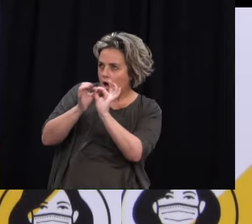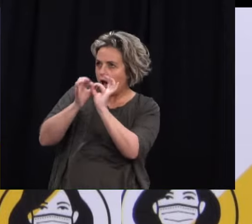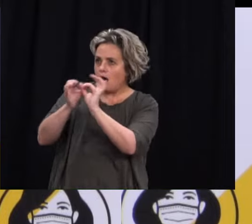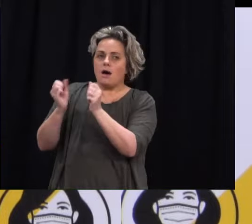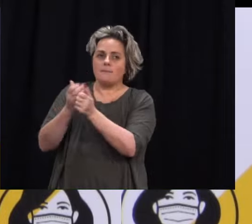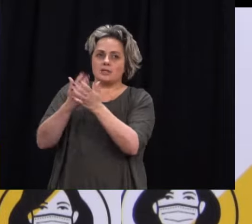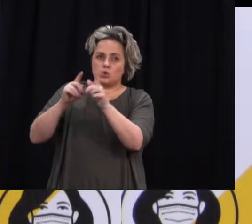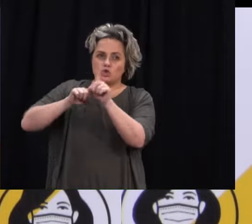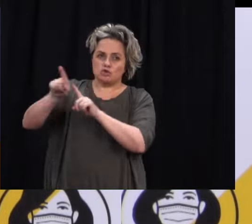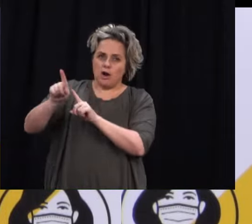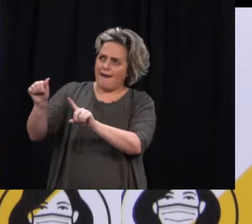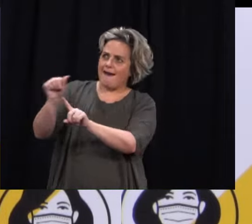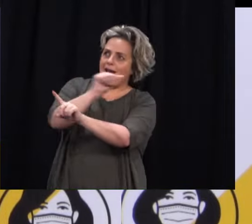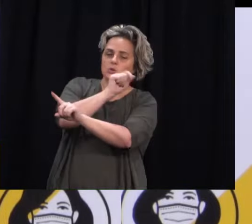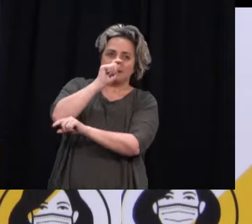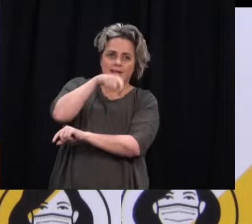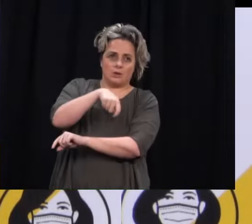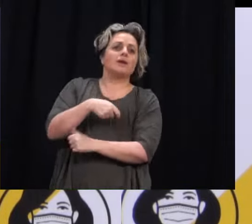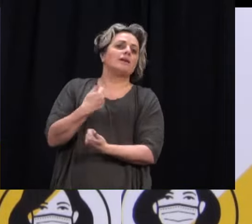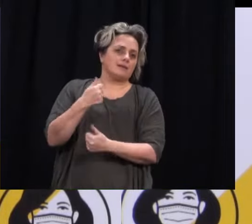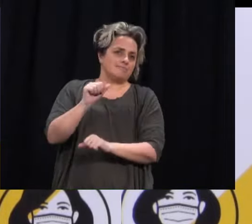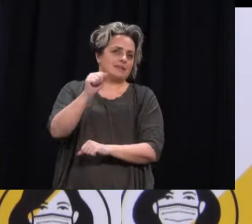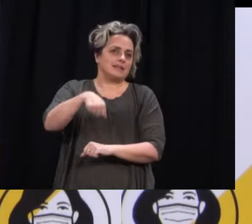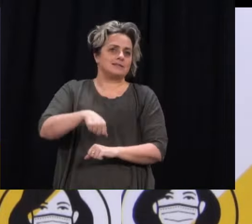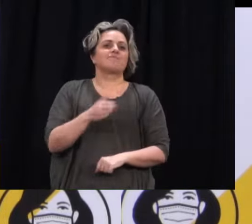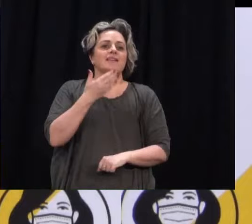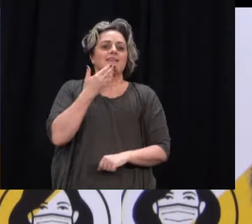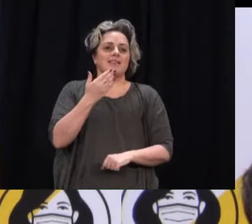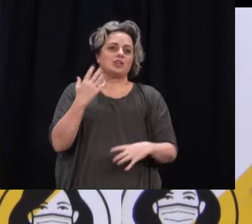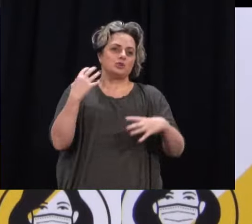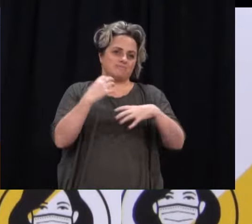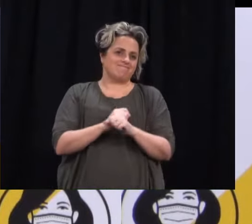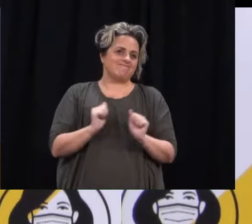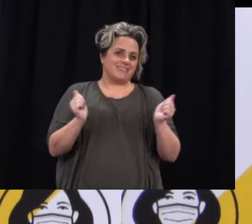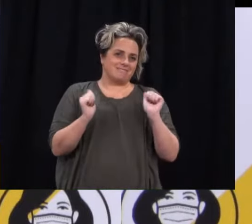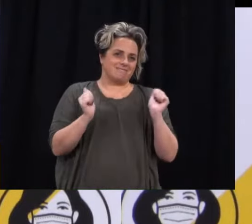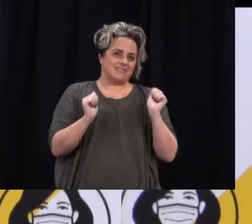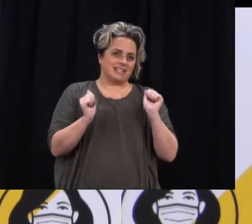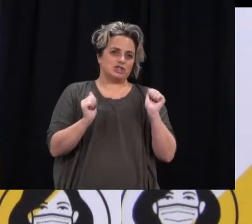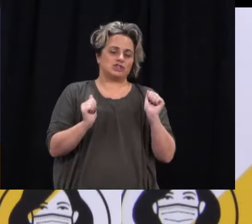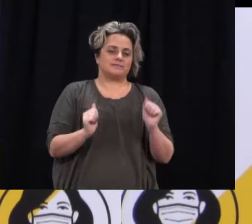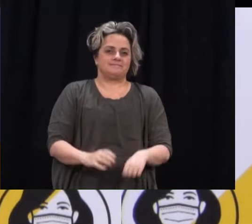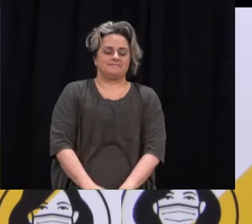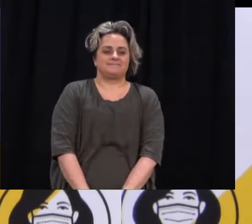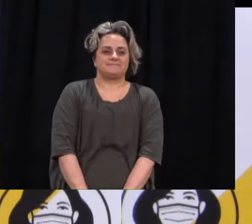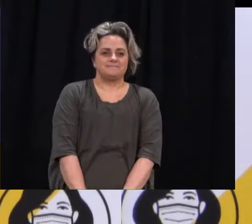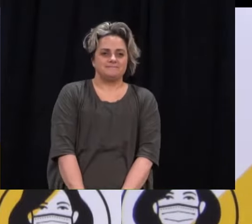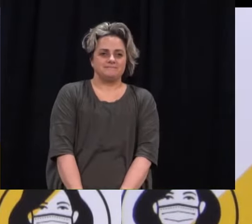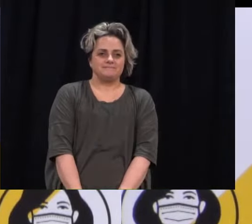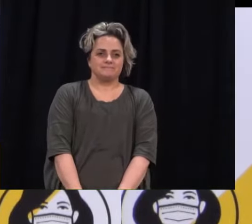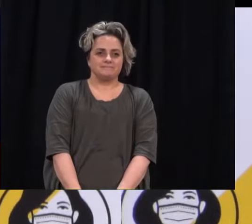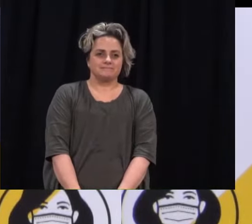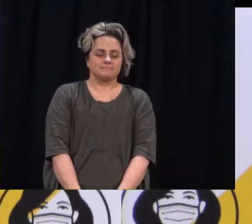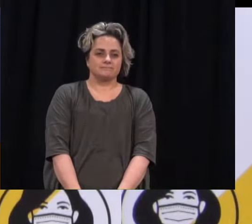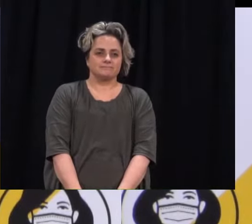continue to work closely with our partners and we will have more to say, I'm sure, when we have further cohorts. We are going to have to leave it at that. Thank you everybody.